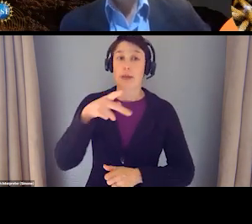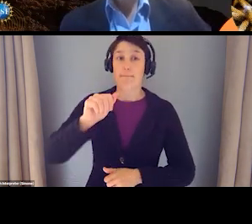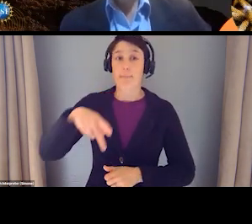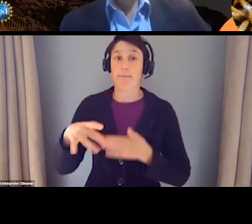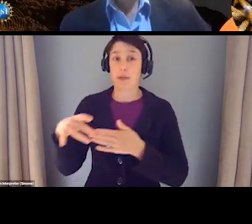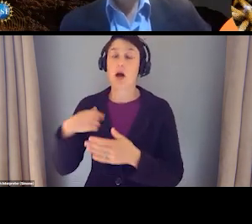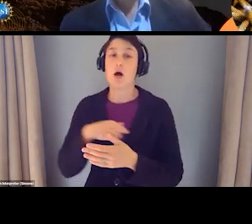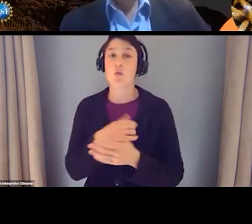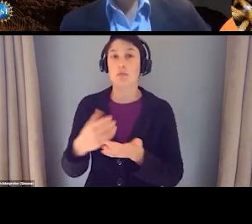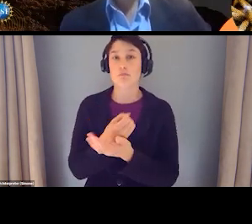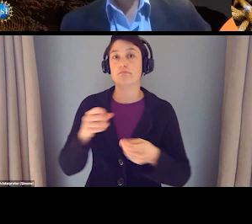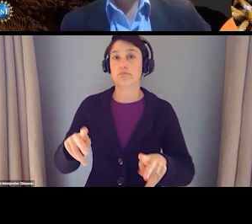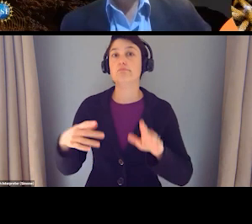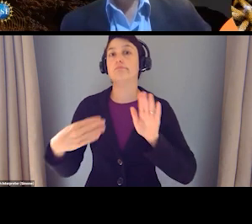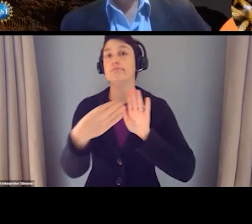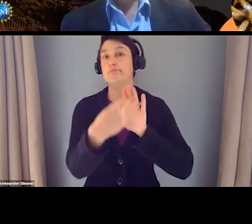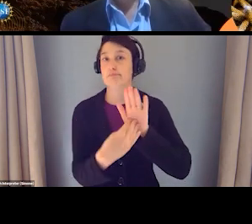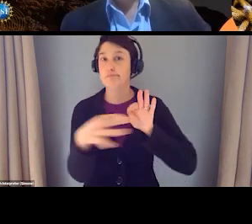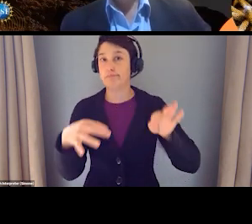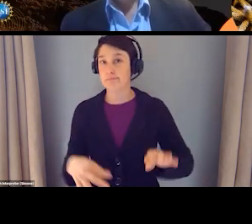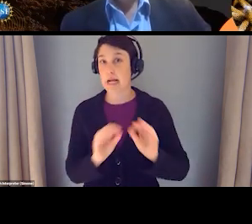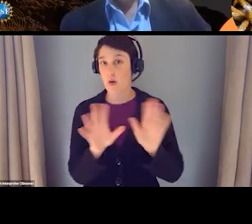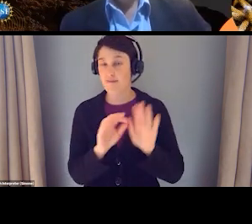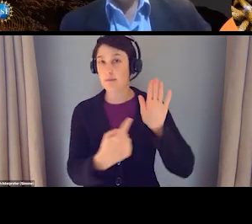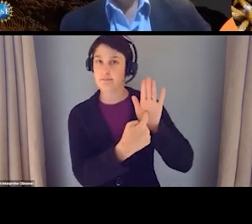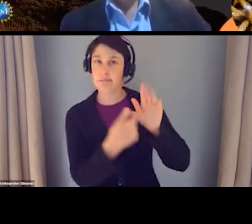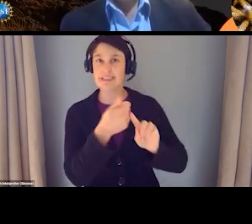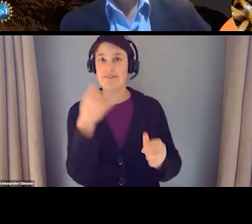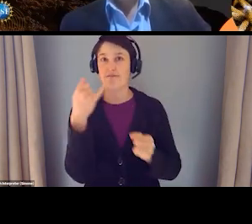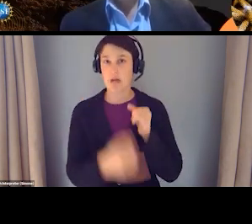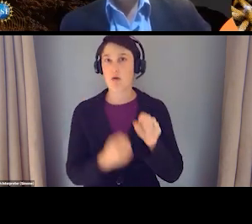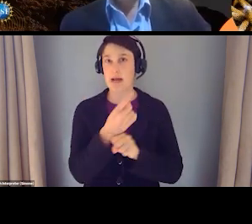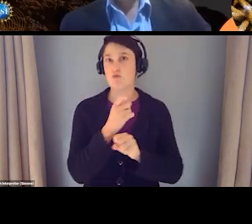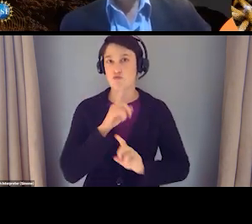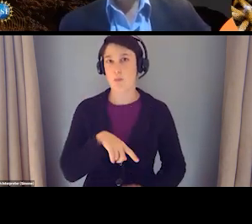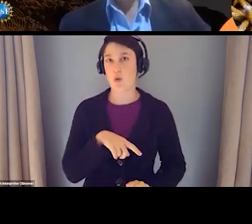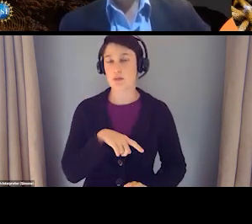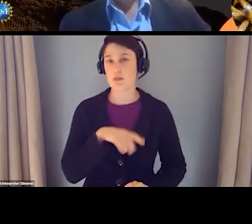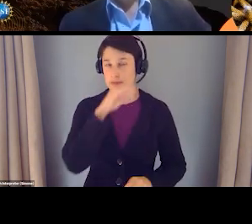that it is a final annual report. So there had been some confusion about that.